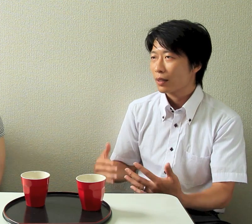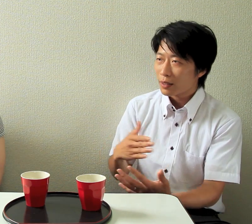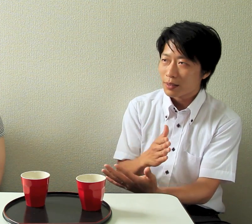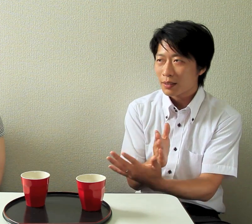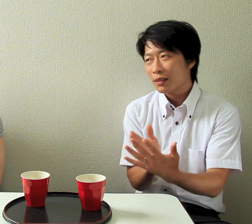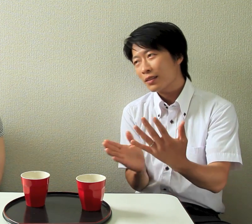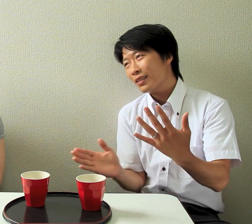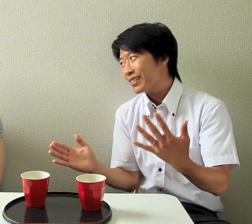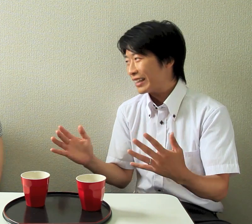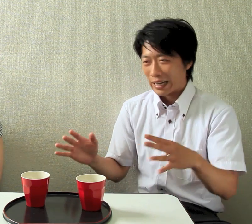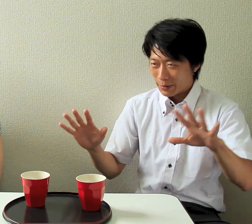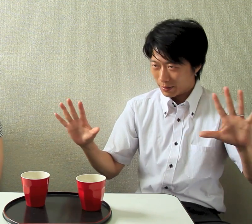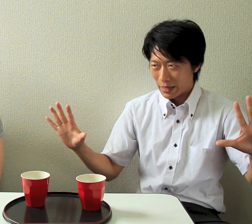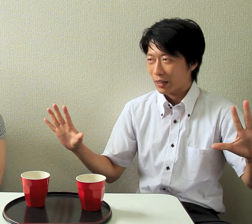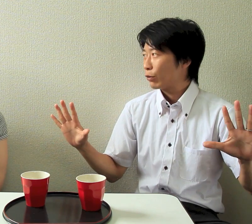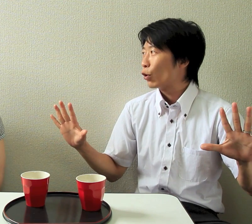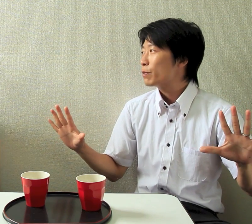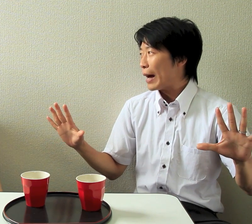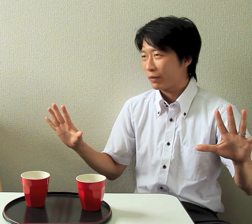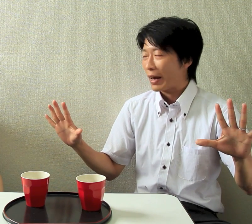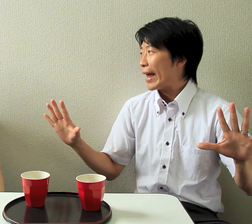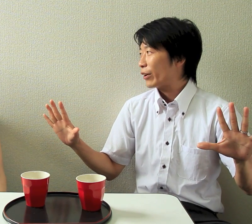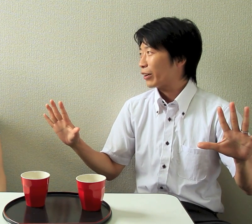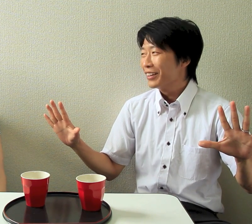"Because of this, this, this, this," I'd make a road map of my anger.